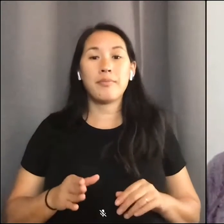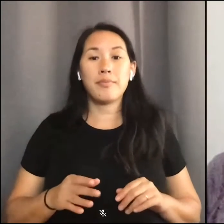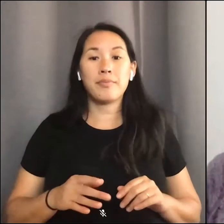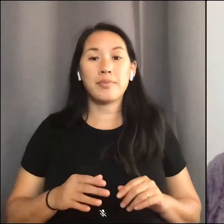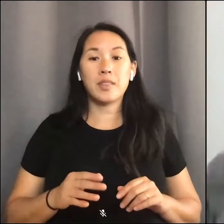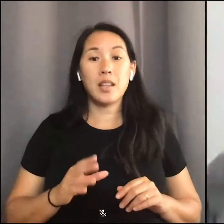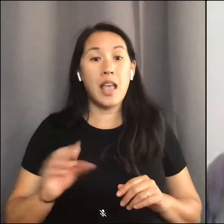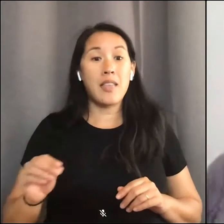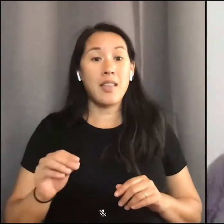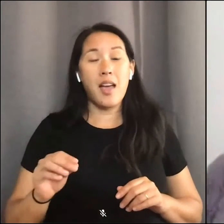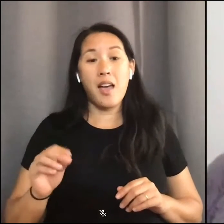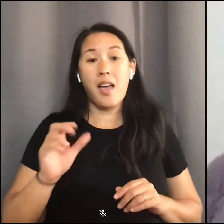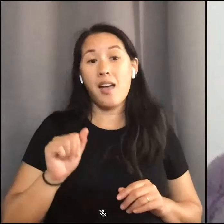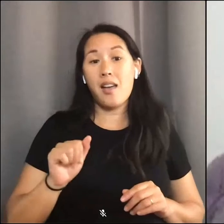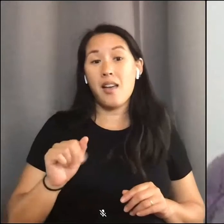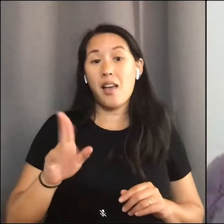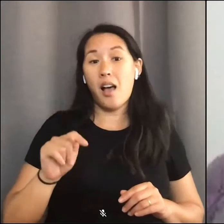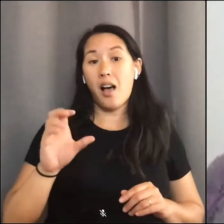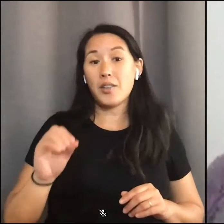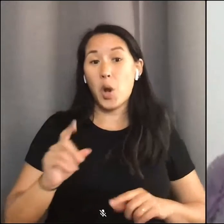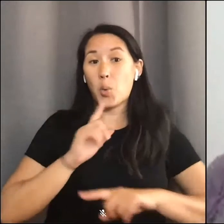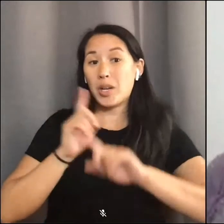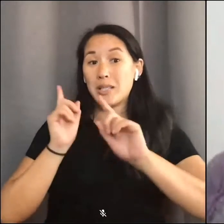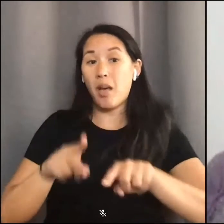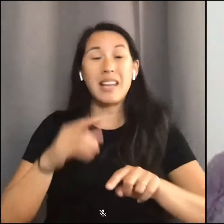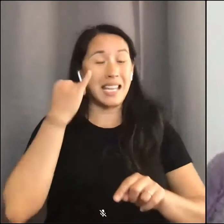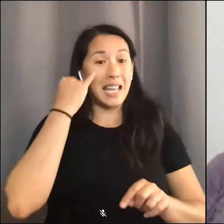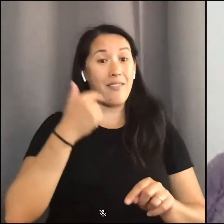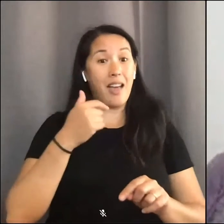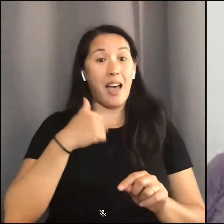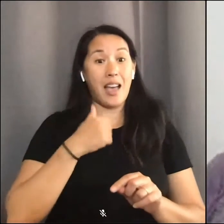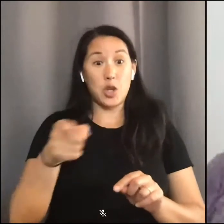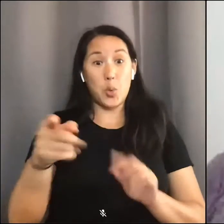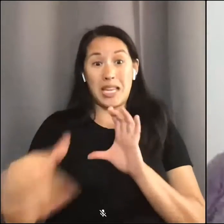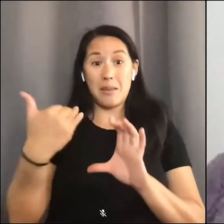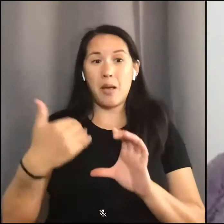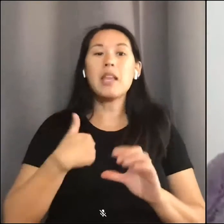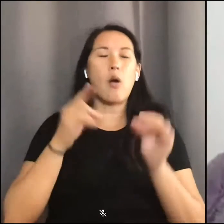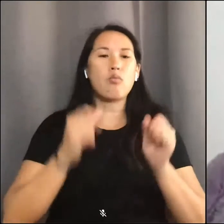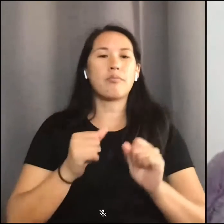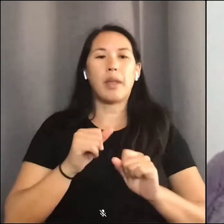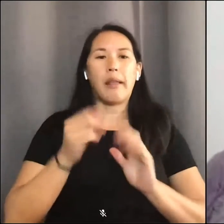autoresponders if you send me an email you'll get my autoresponder um and the autoresponder